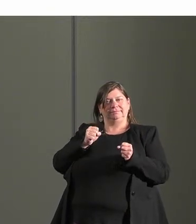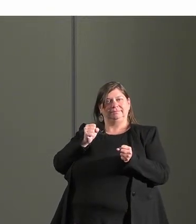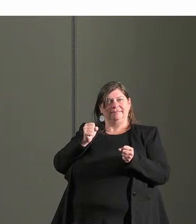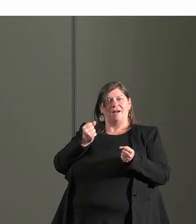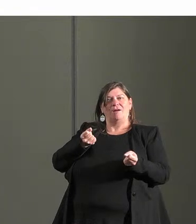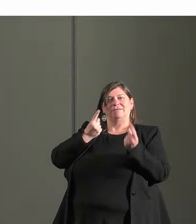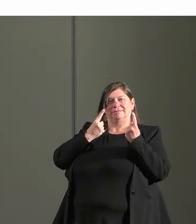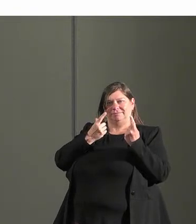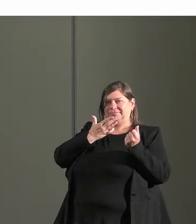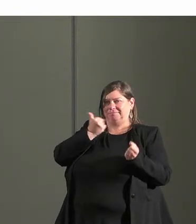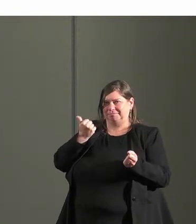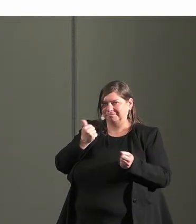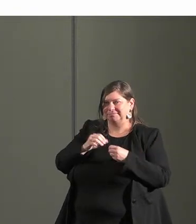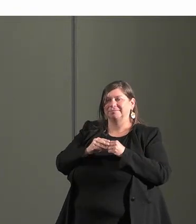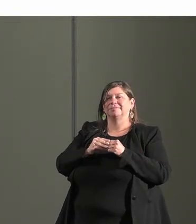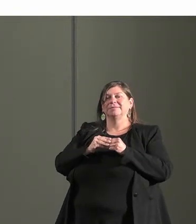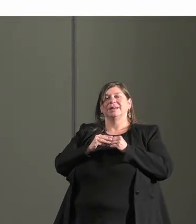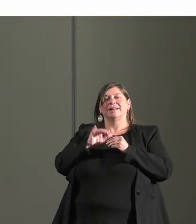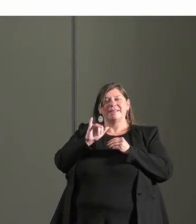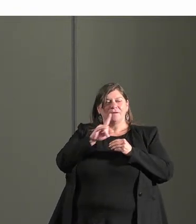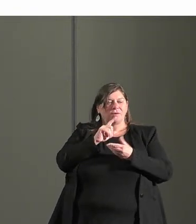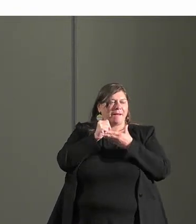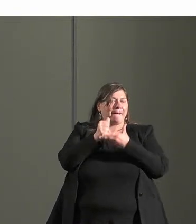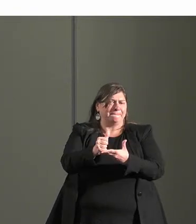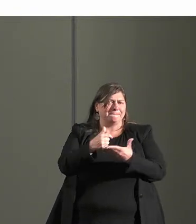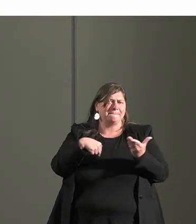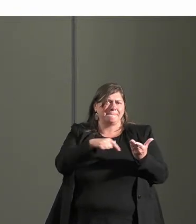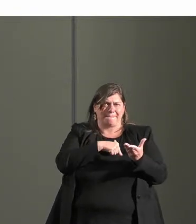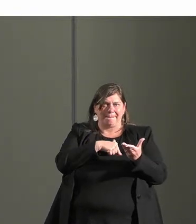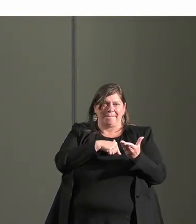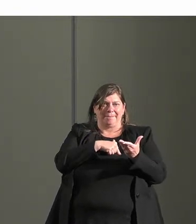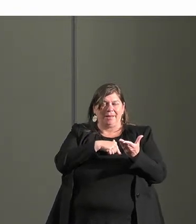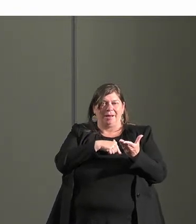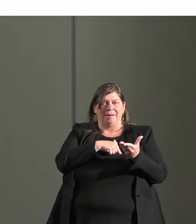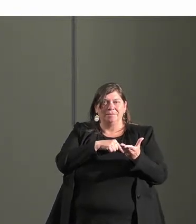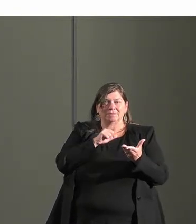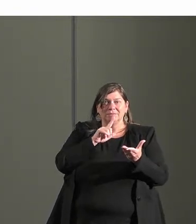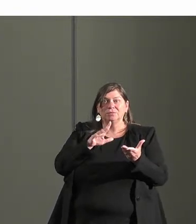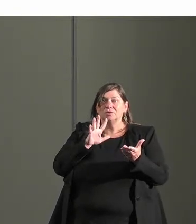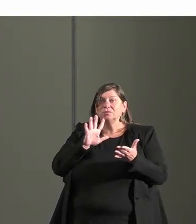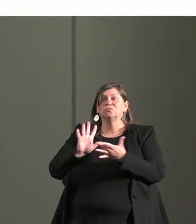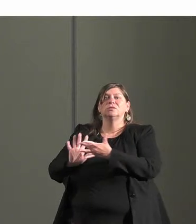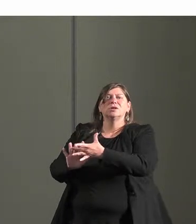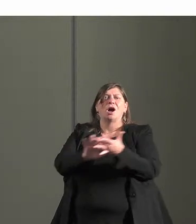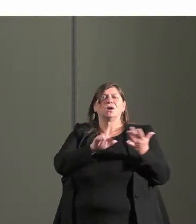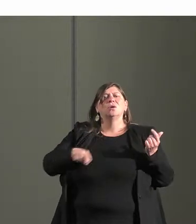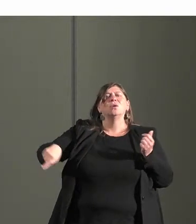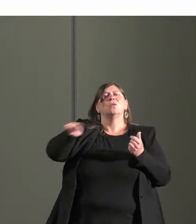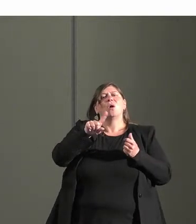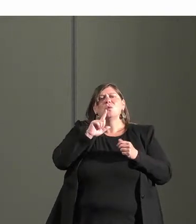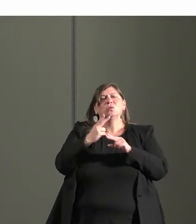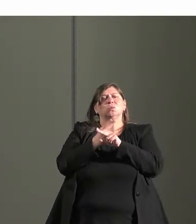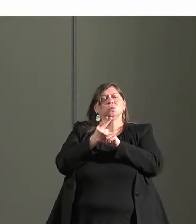find it easier to consume con content by listening and